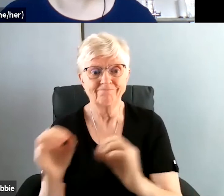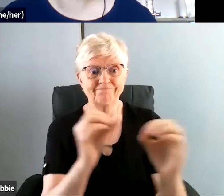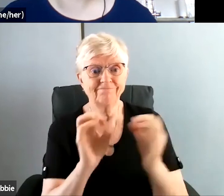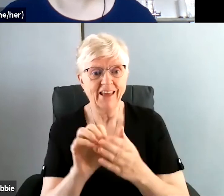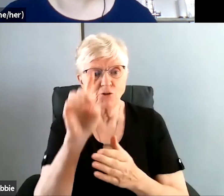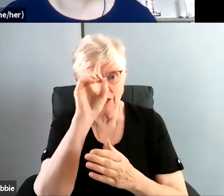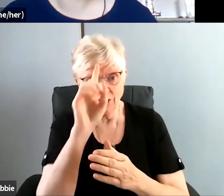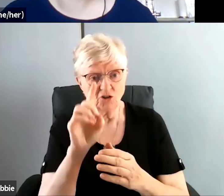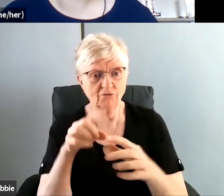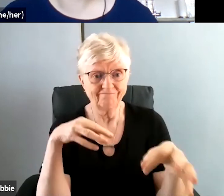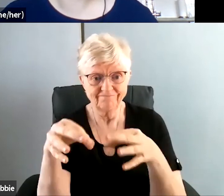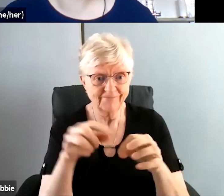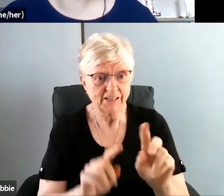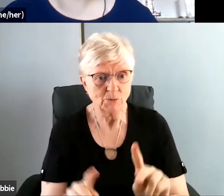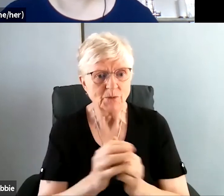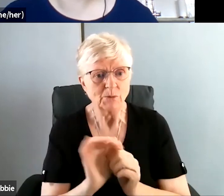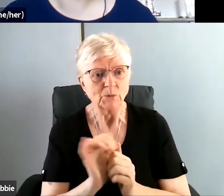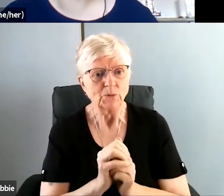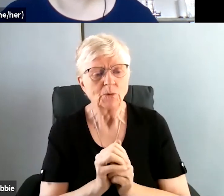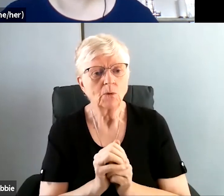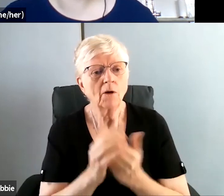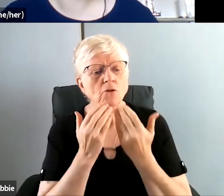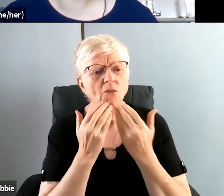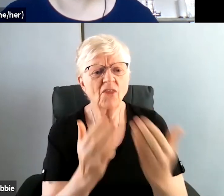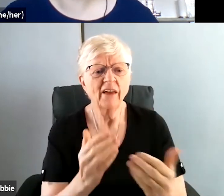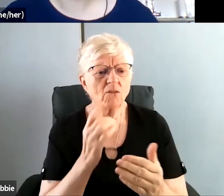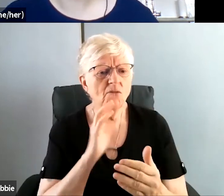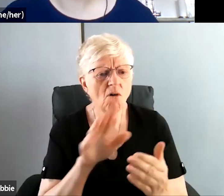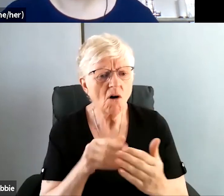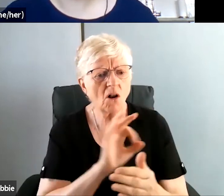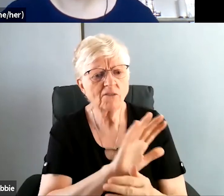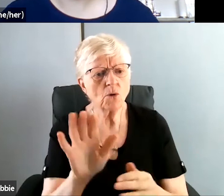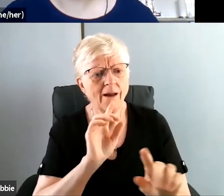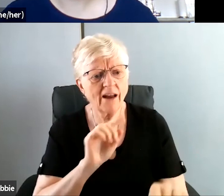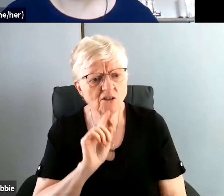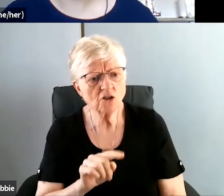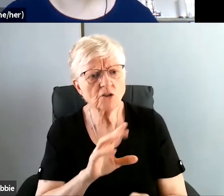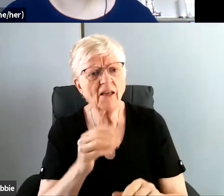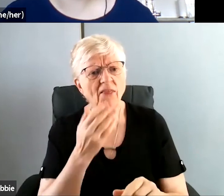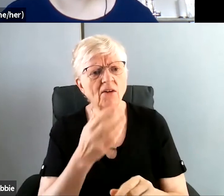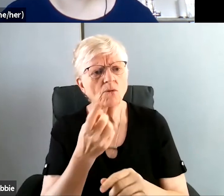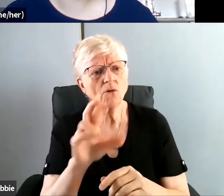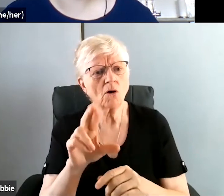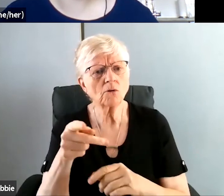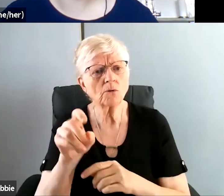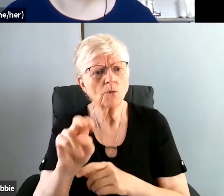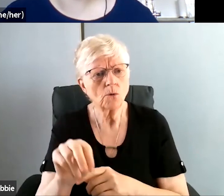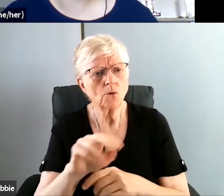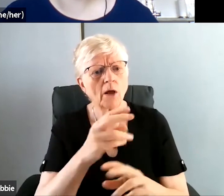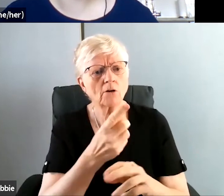TECHNOLOGY OR ALL DOABLE WITH SMALL CHANGES IN ATTITUDES, KINDNESS AND PERHAPS A LITTLE BIT OF EDUCATION.